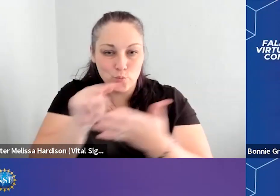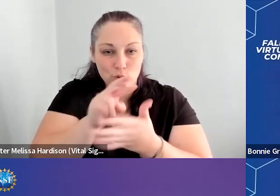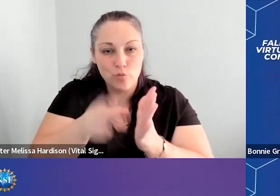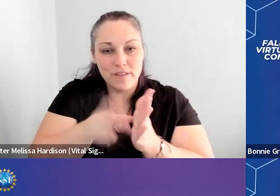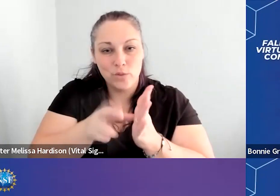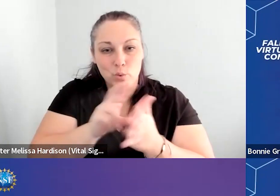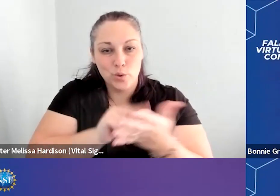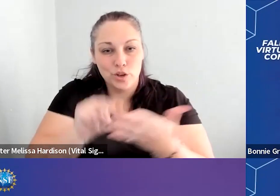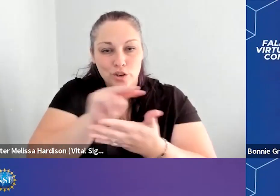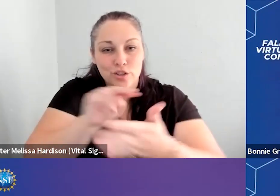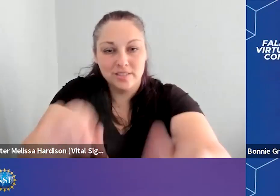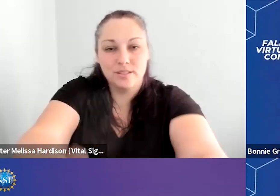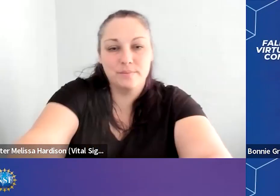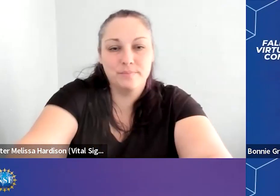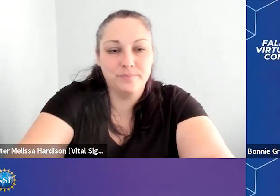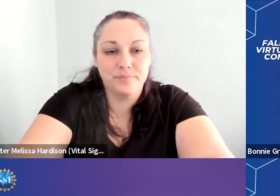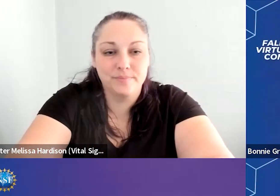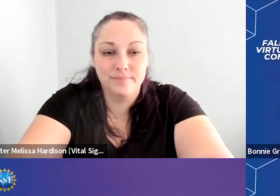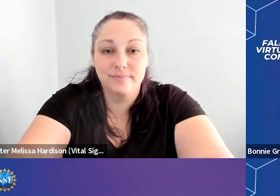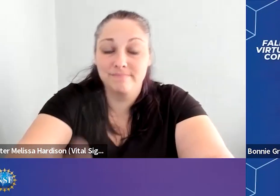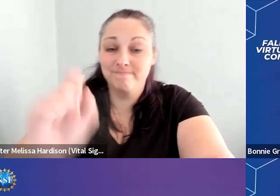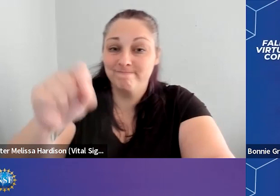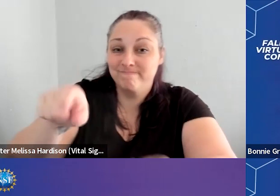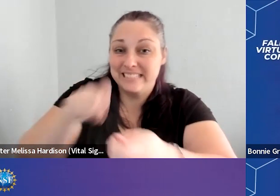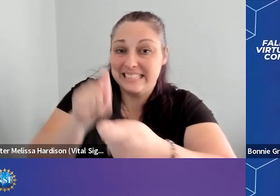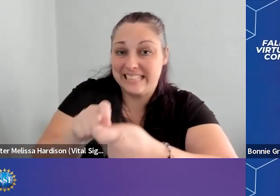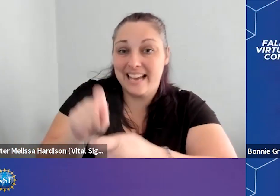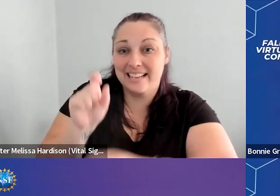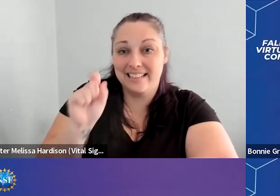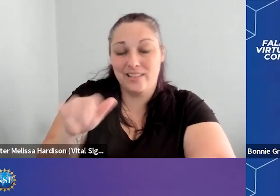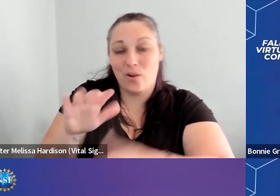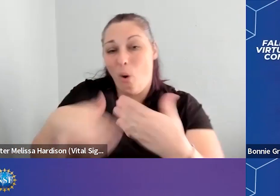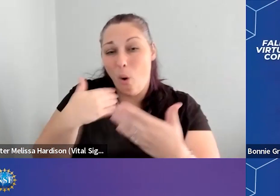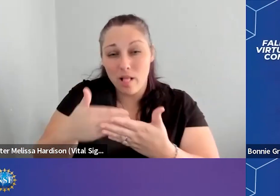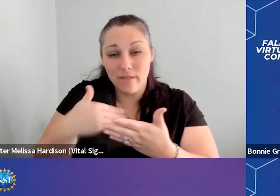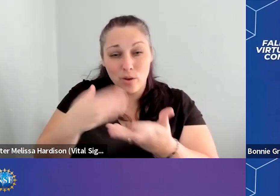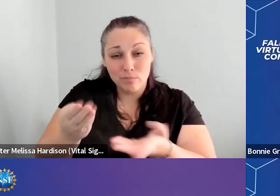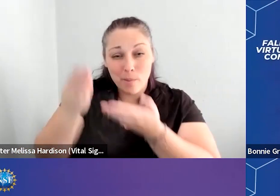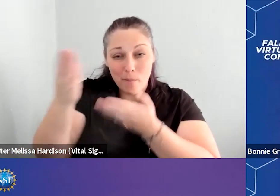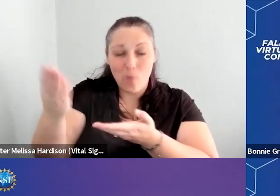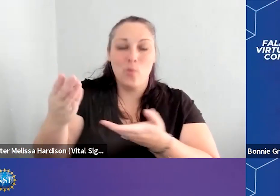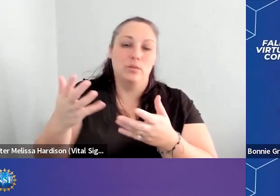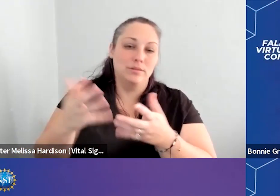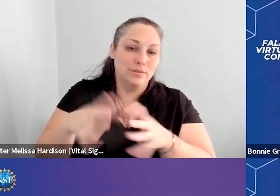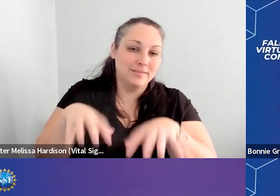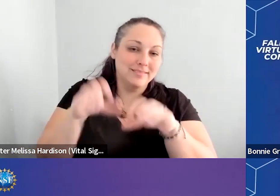It takes a village to review all those proposals. So definitely.